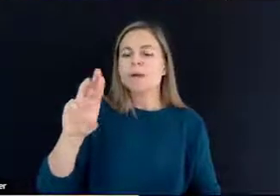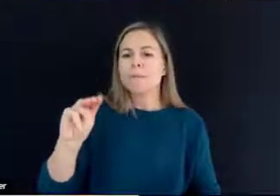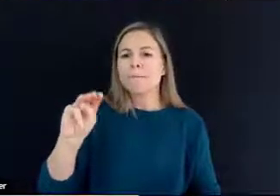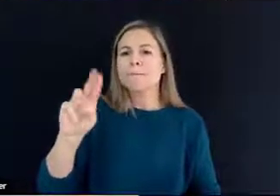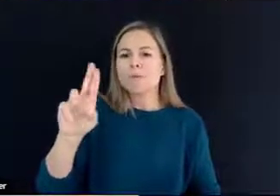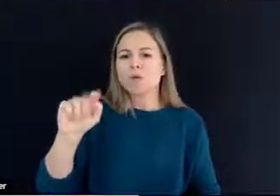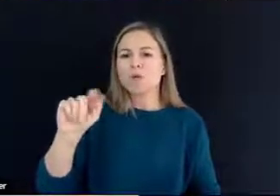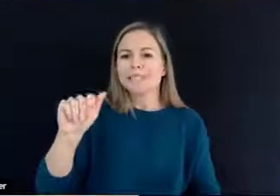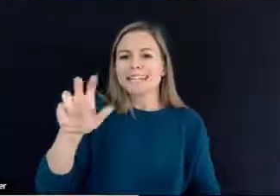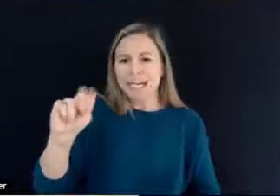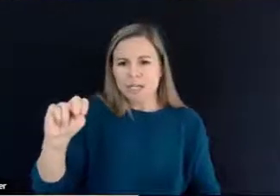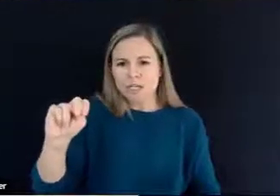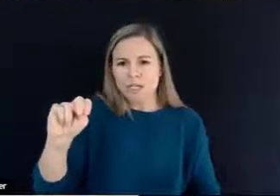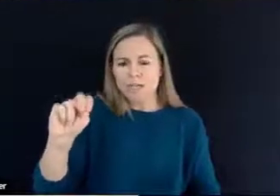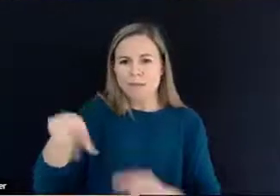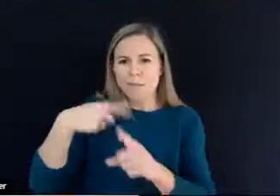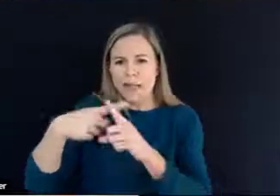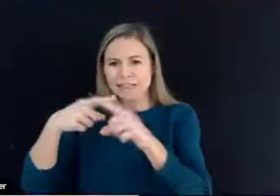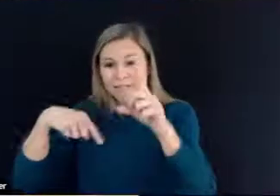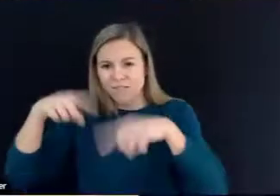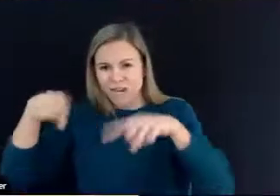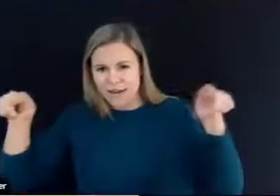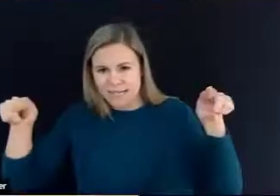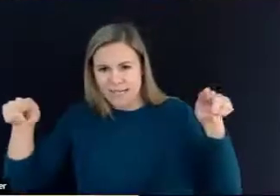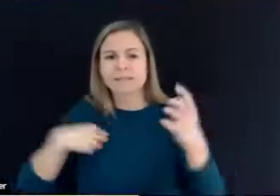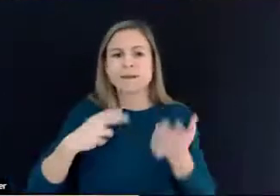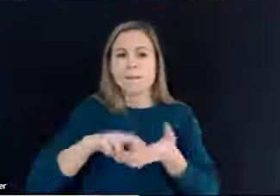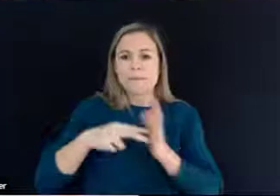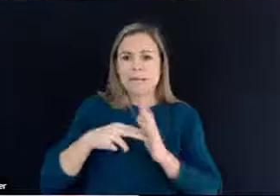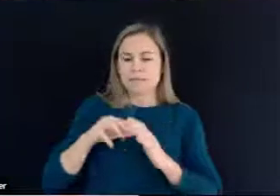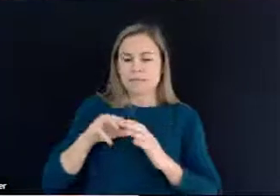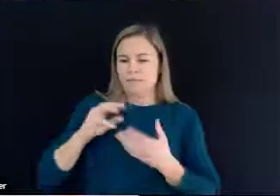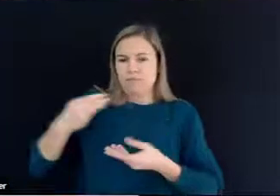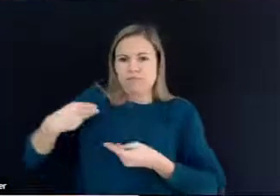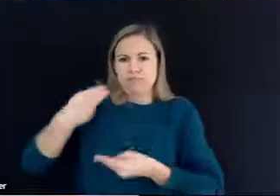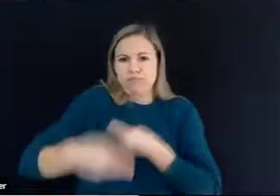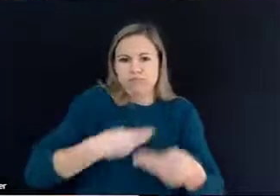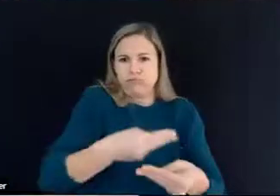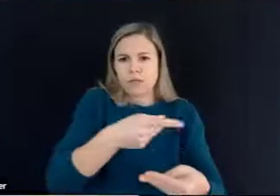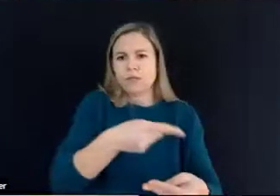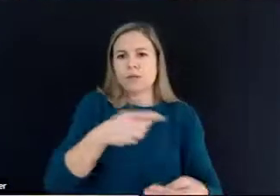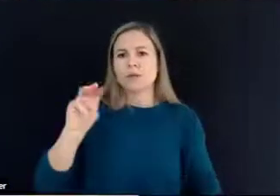and they are the same thing. These mutations or variants in the PEX genes